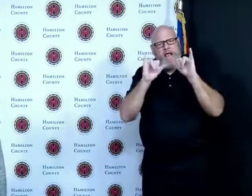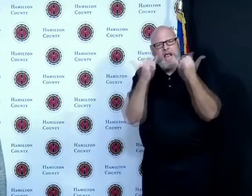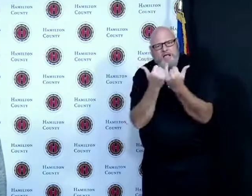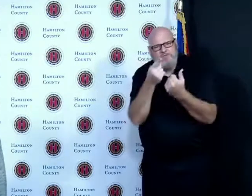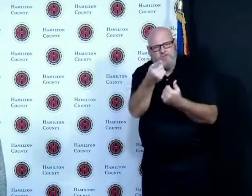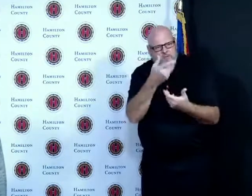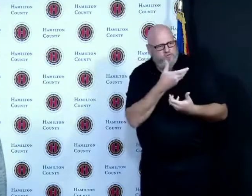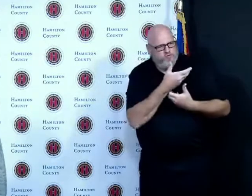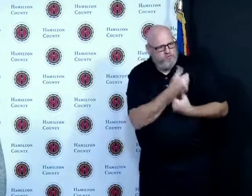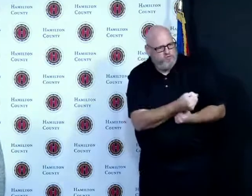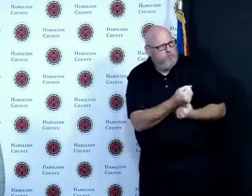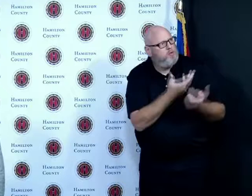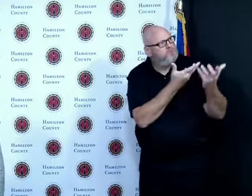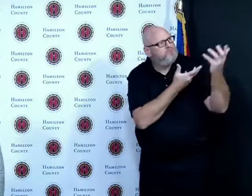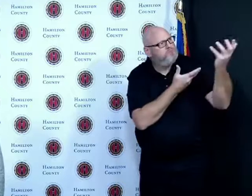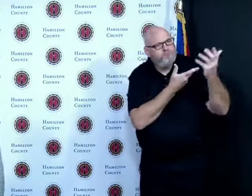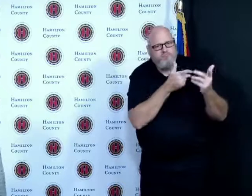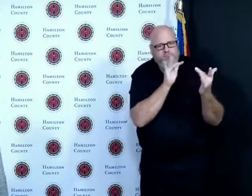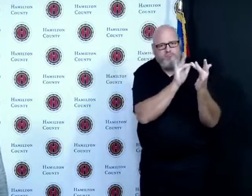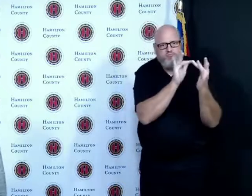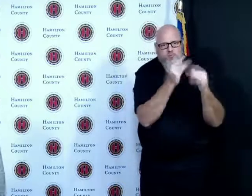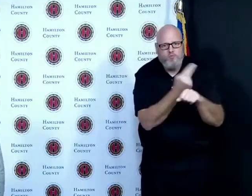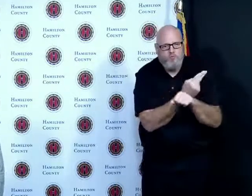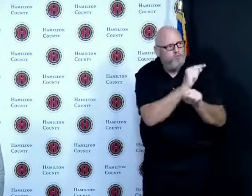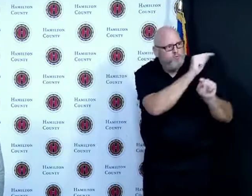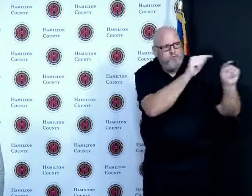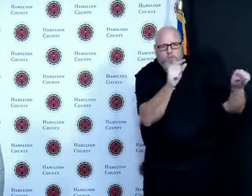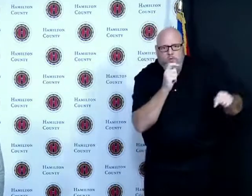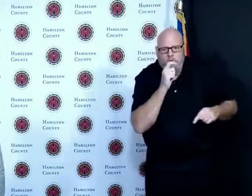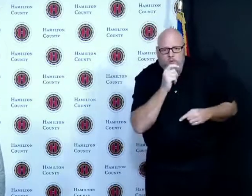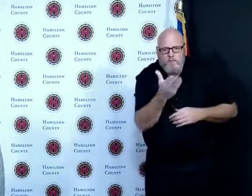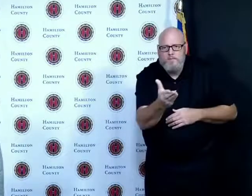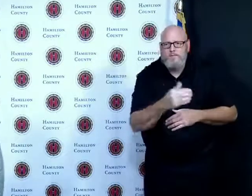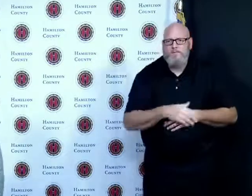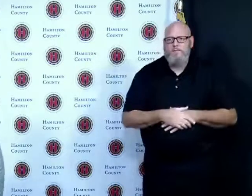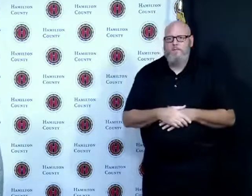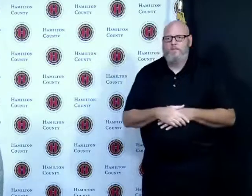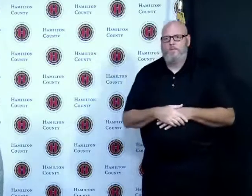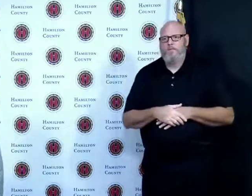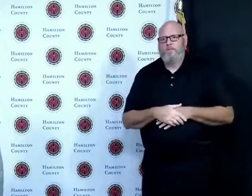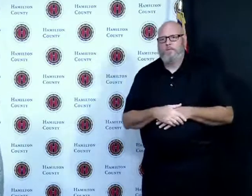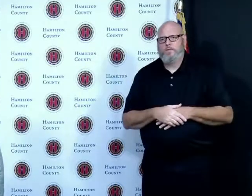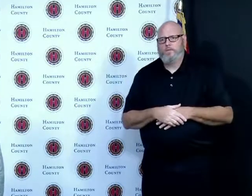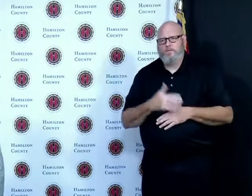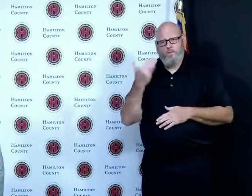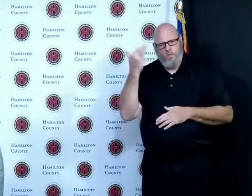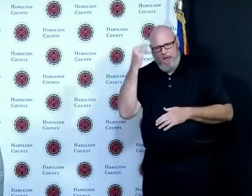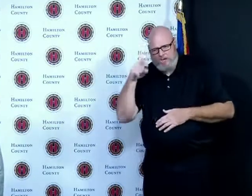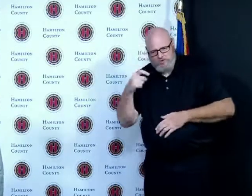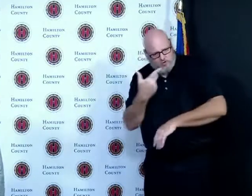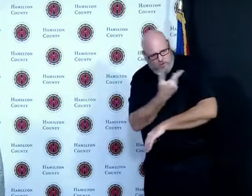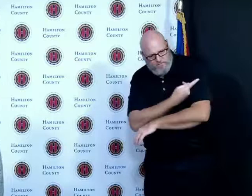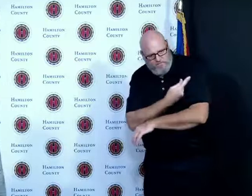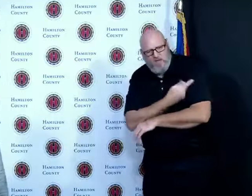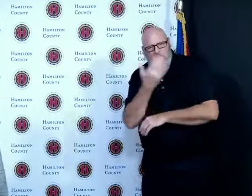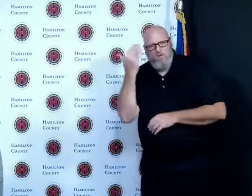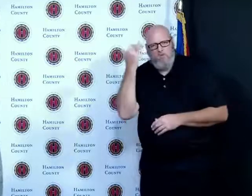vaccine we have heard nationally about the vaccine hesitancy within the black community and for many